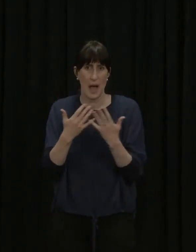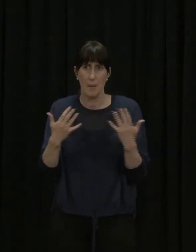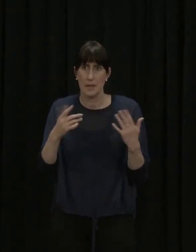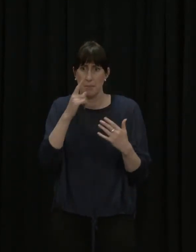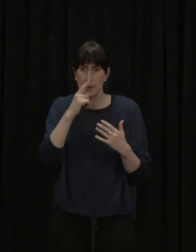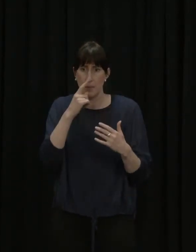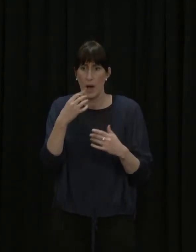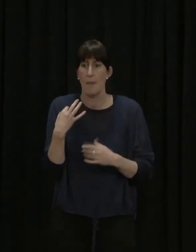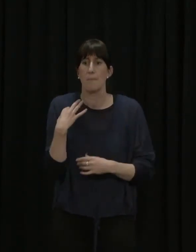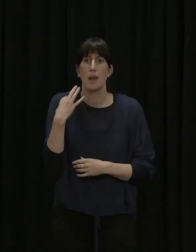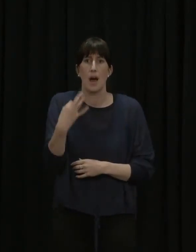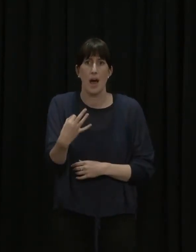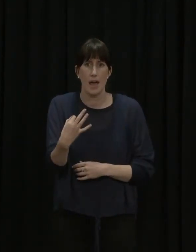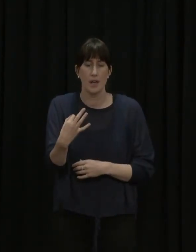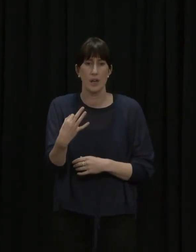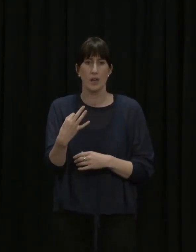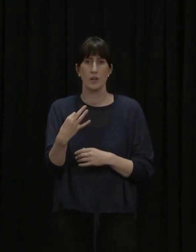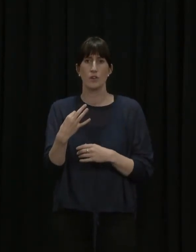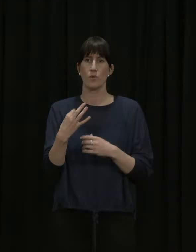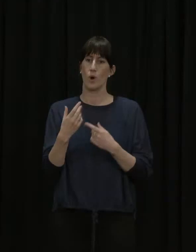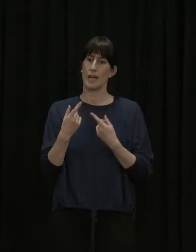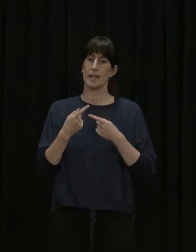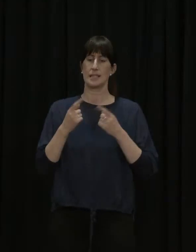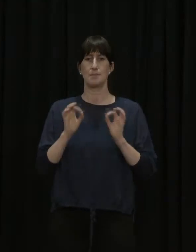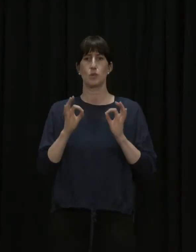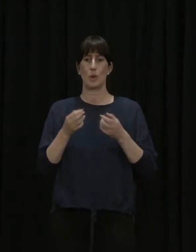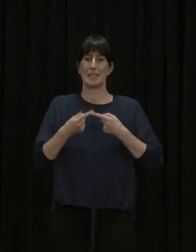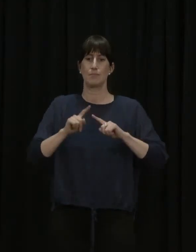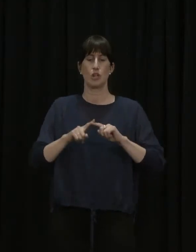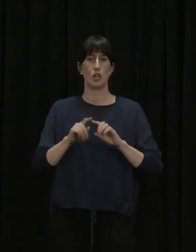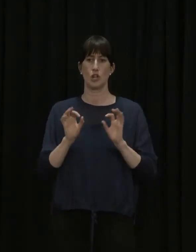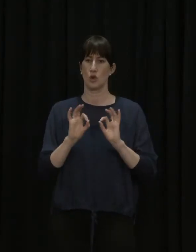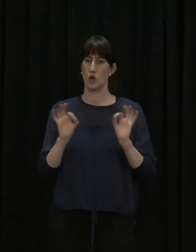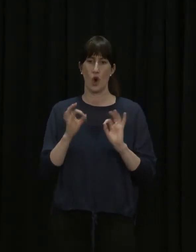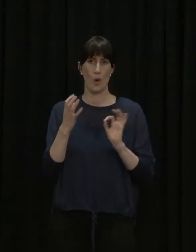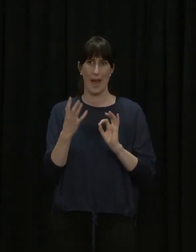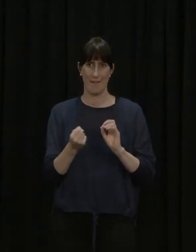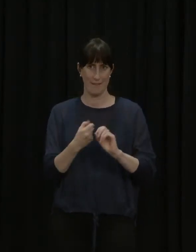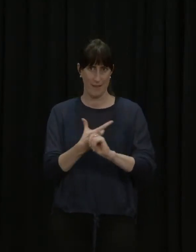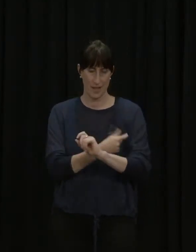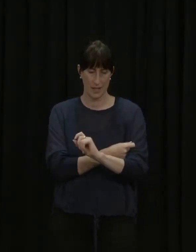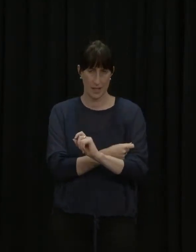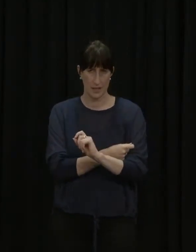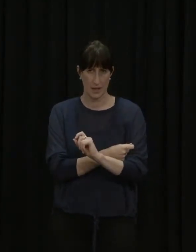told me they would be able to provide how many people